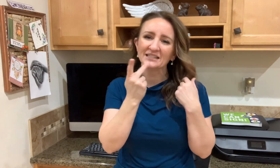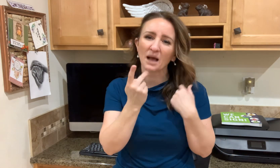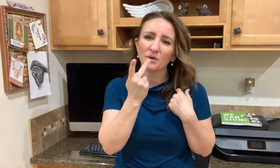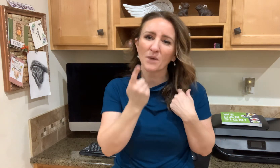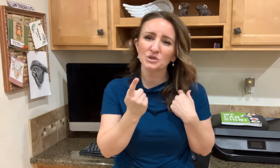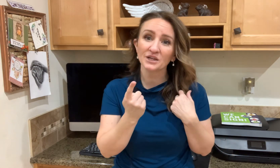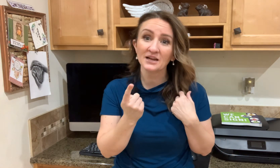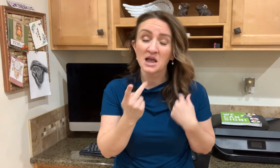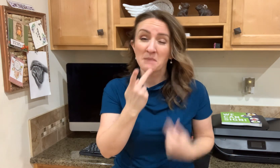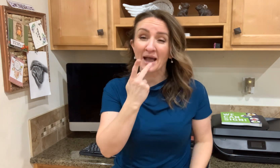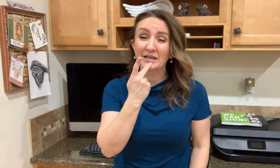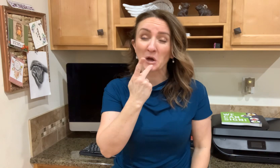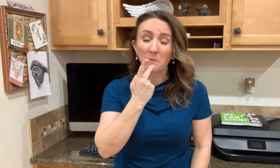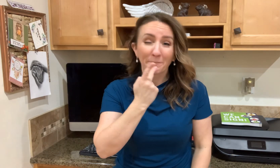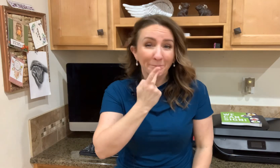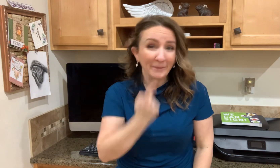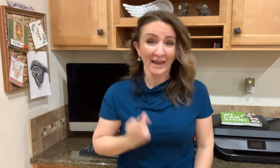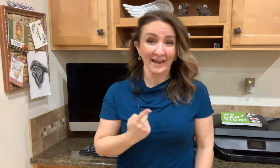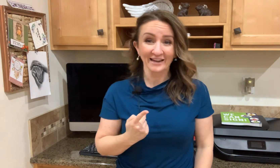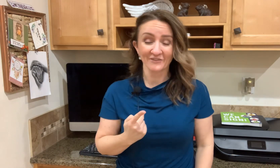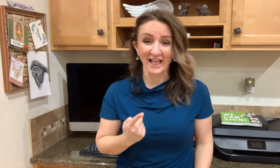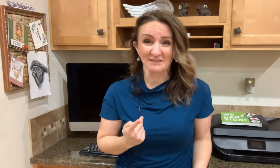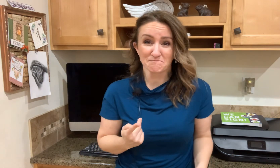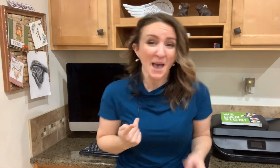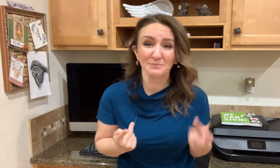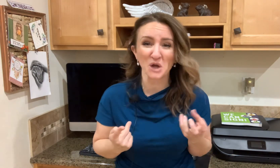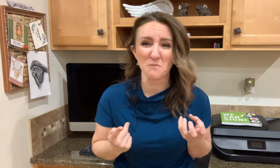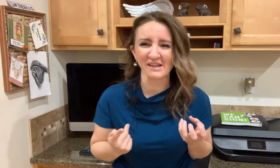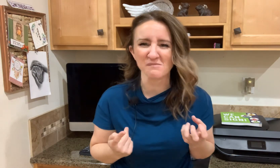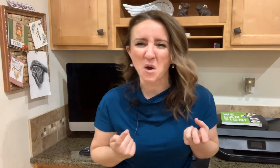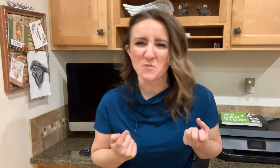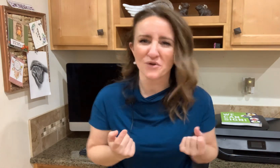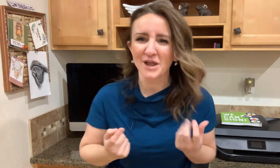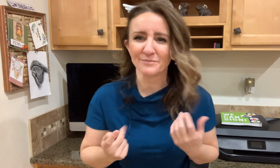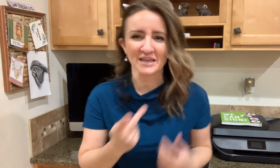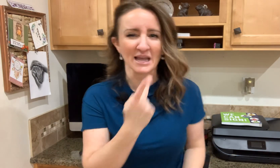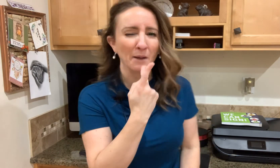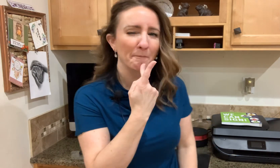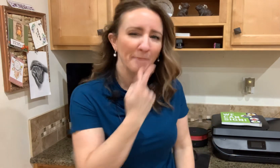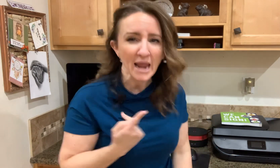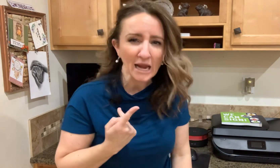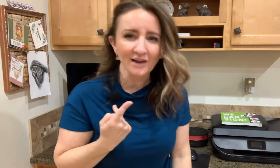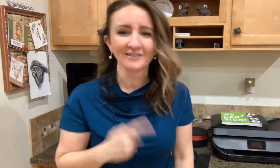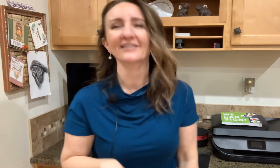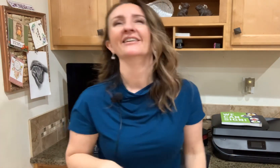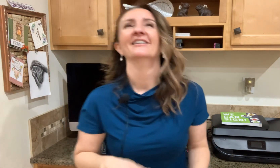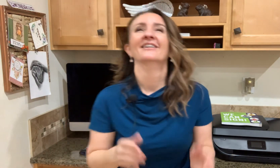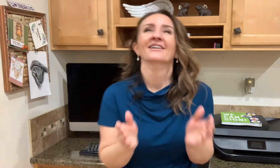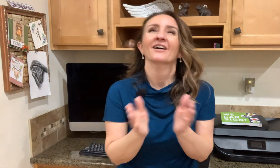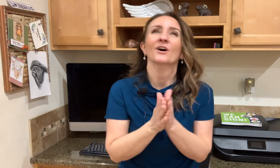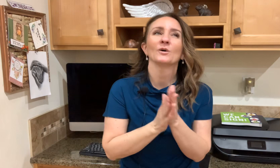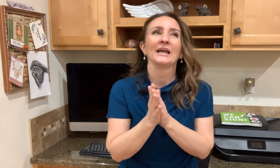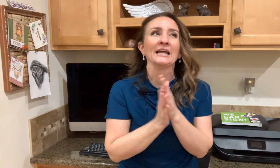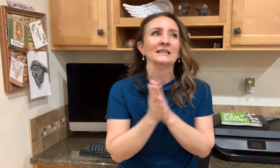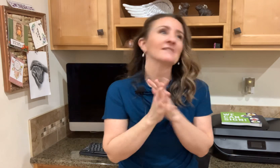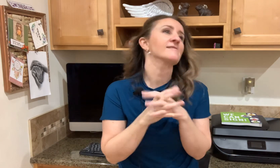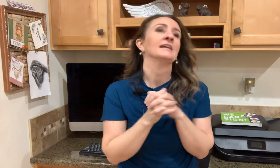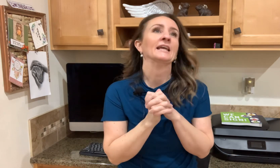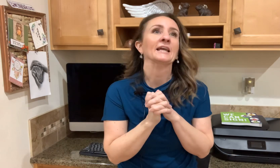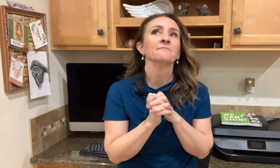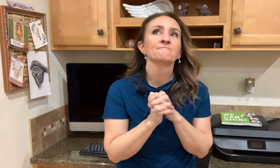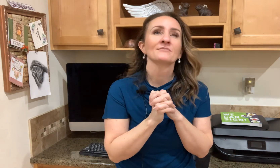is a double motion, or I could go for like pepto-bismo bright pink! Okay let's see